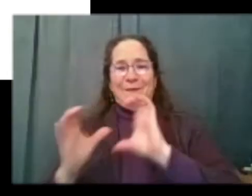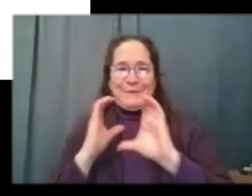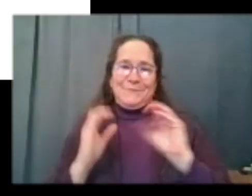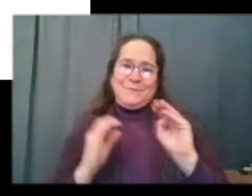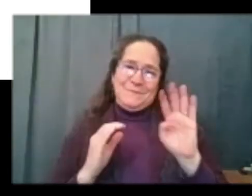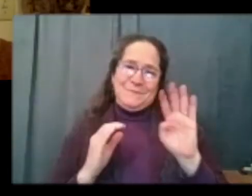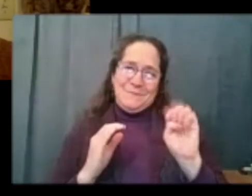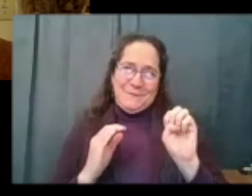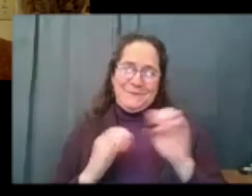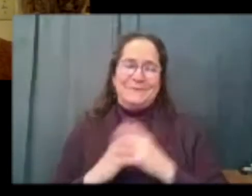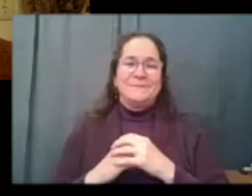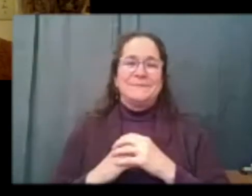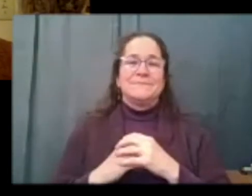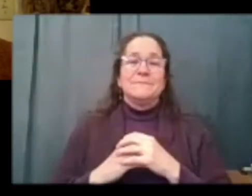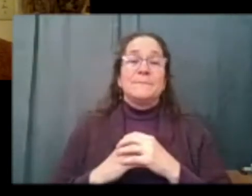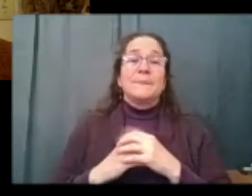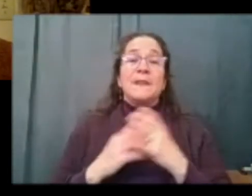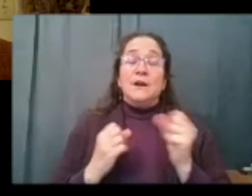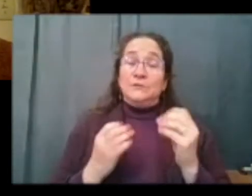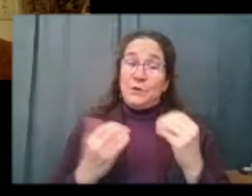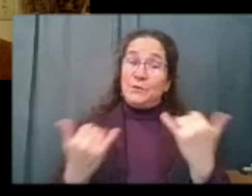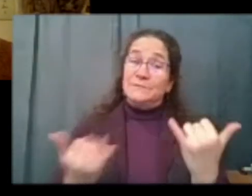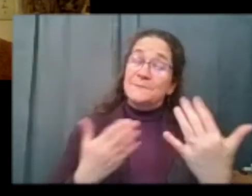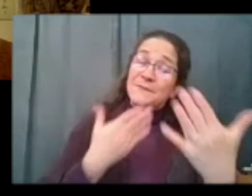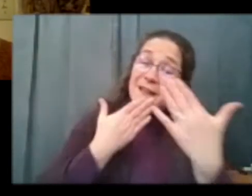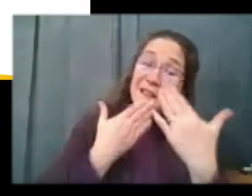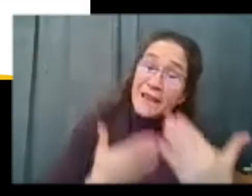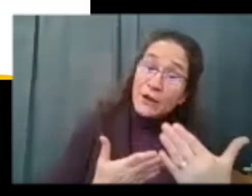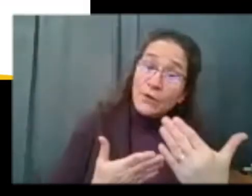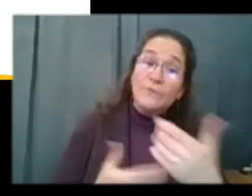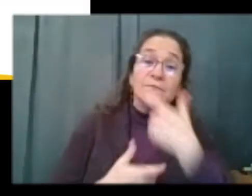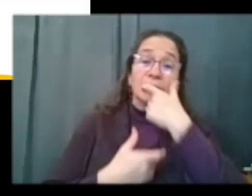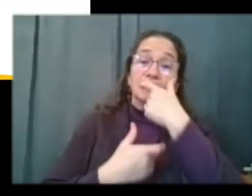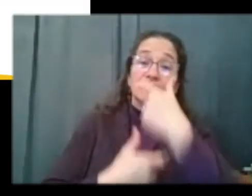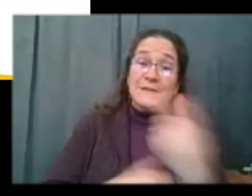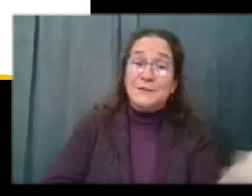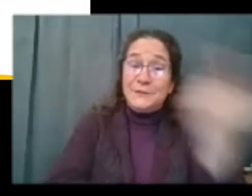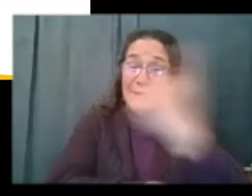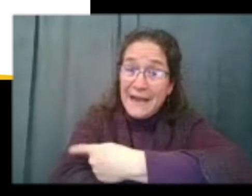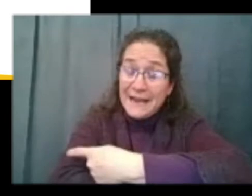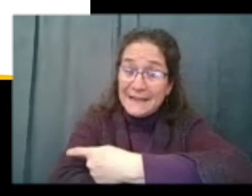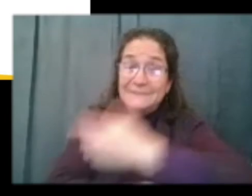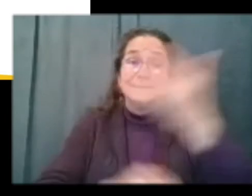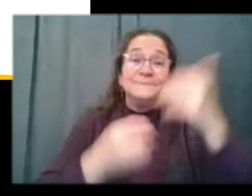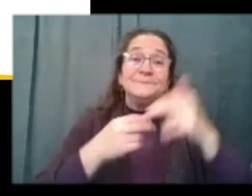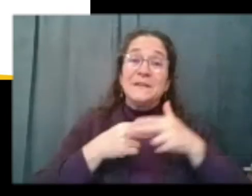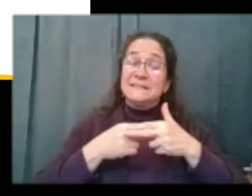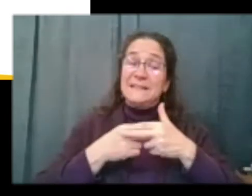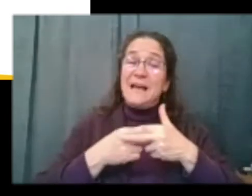So we'd like to thank you for joining us today on this slide is our contact information,